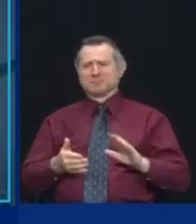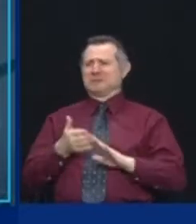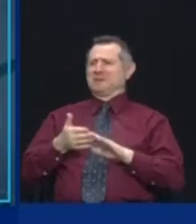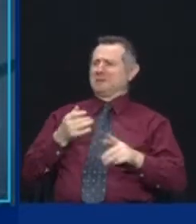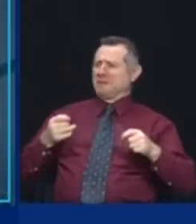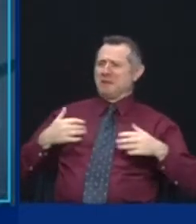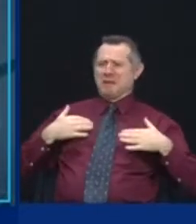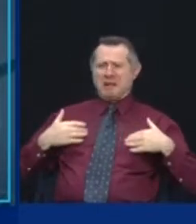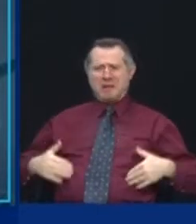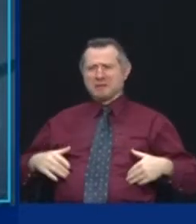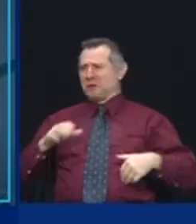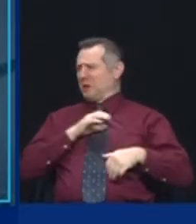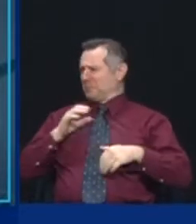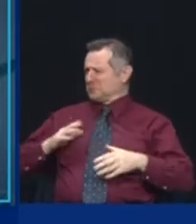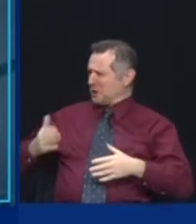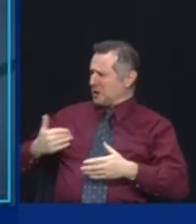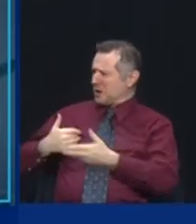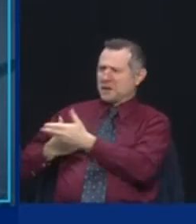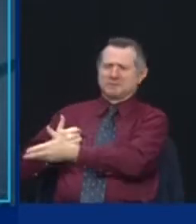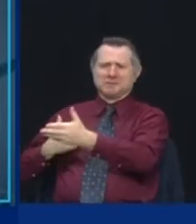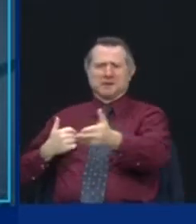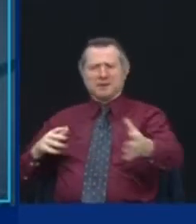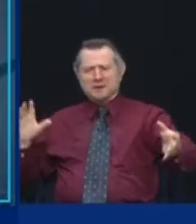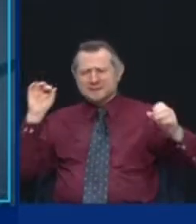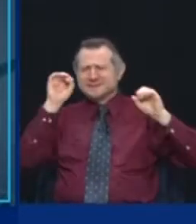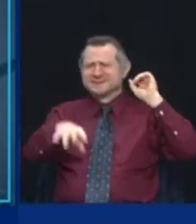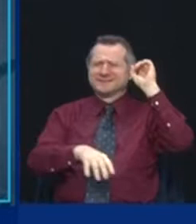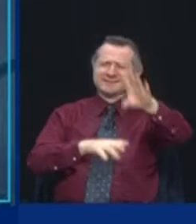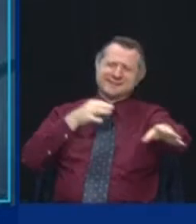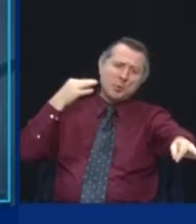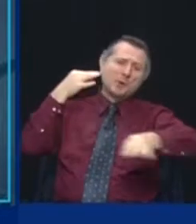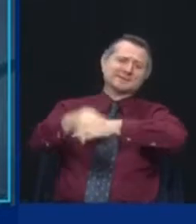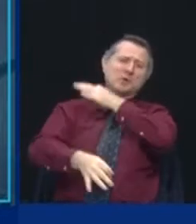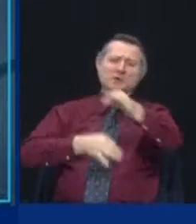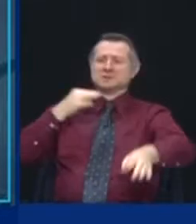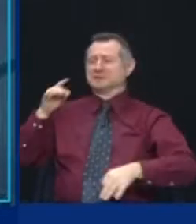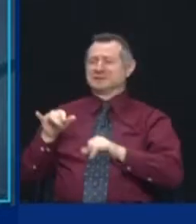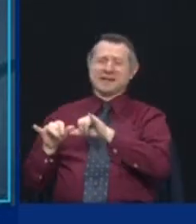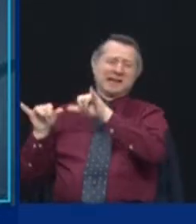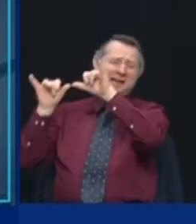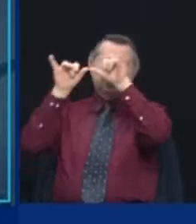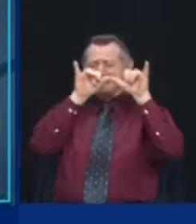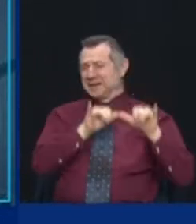THE STATE? SAME STATE, SAME GOVERNOR, SAME HEALTH COMMISSIONER, SAME